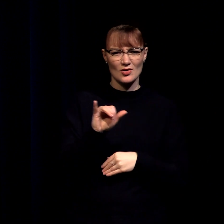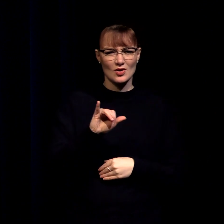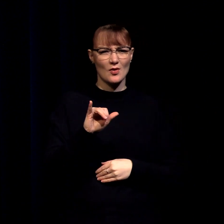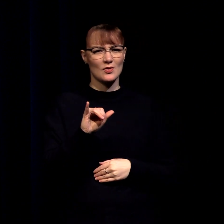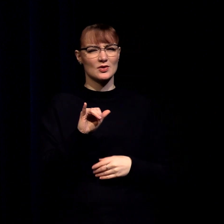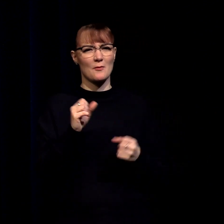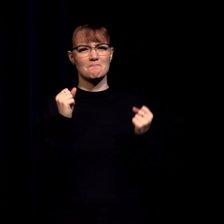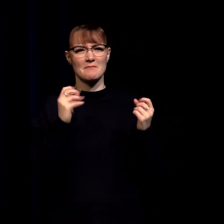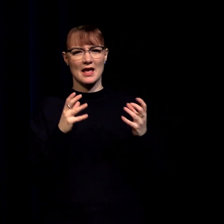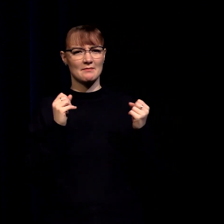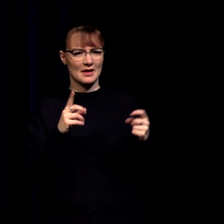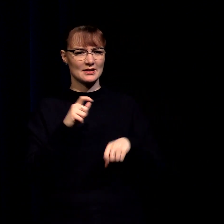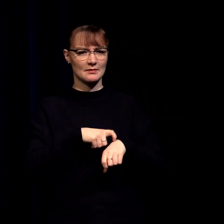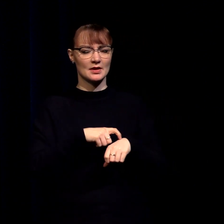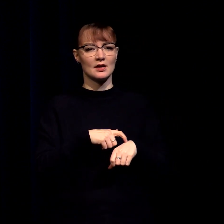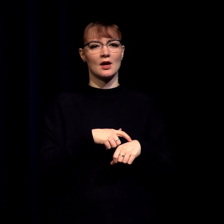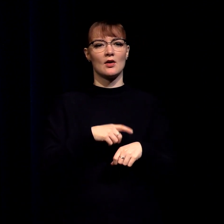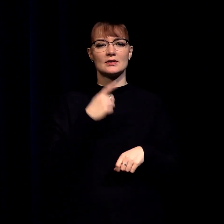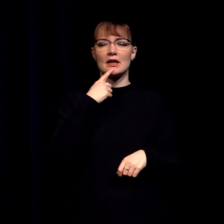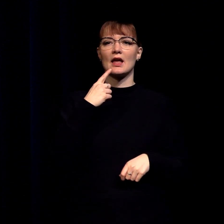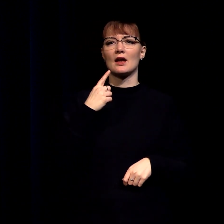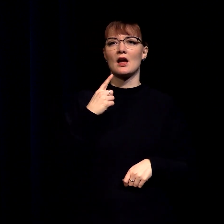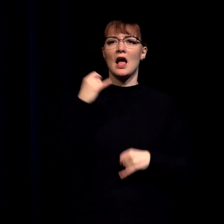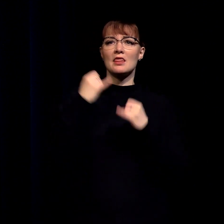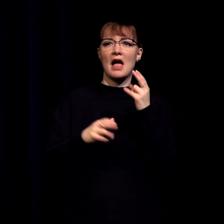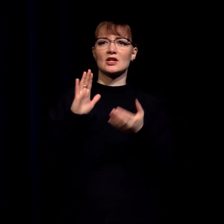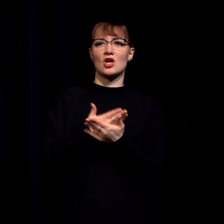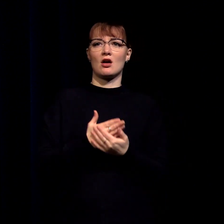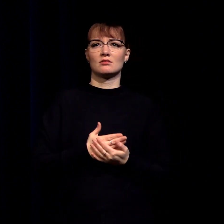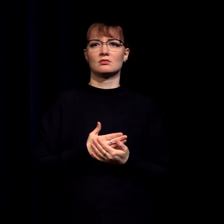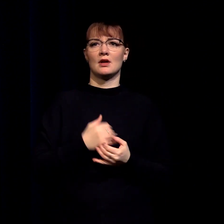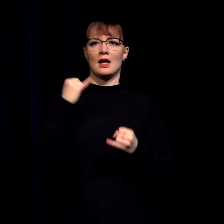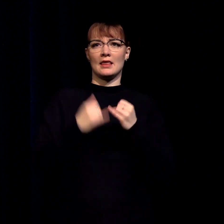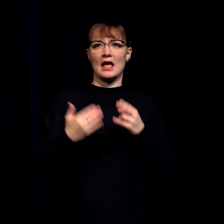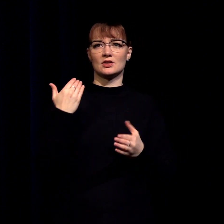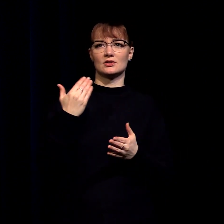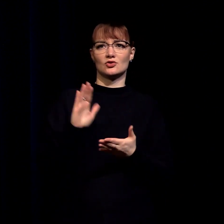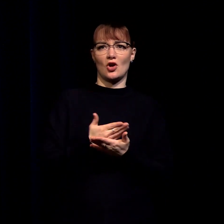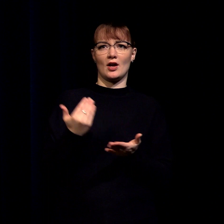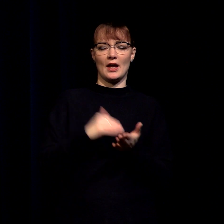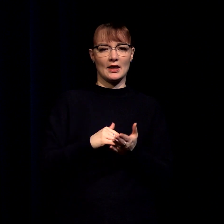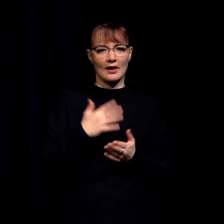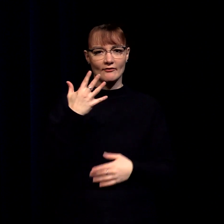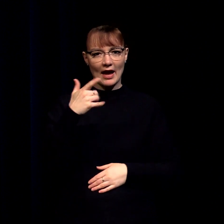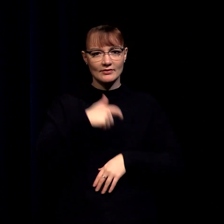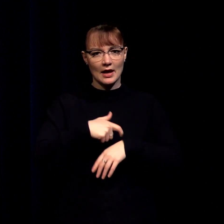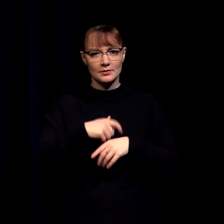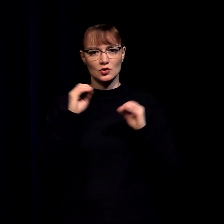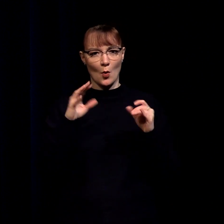said hey, here's our last song maybe five times and said here's our last song but nobody would leave and and when you give to